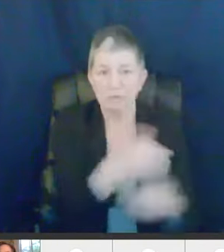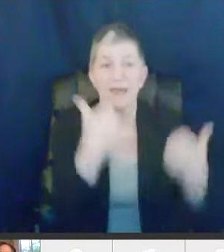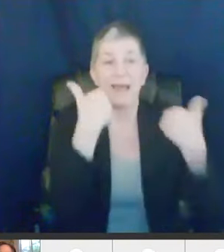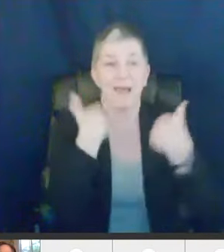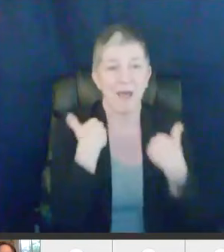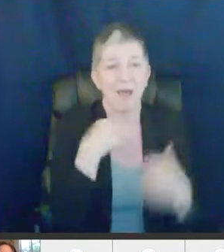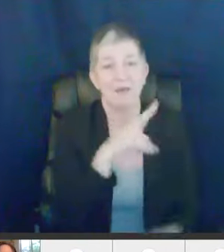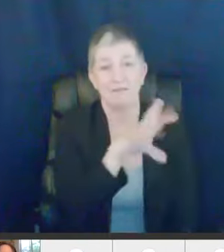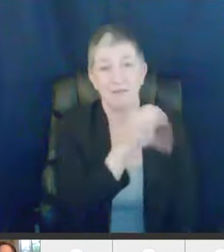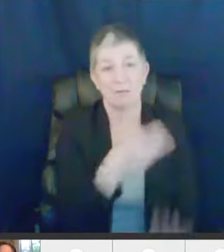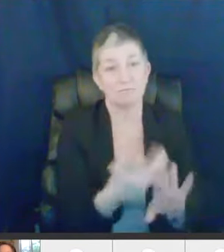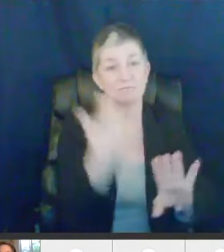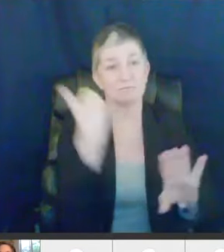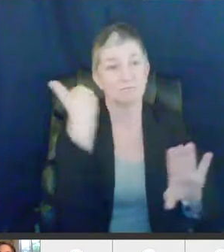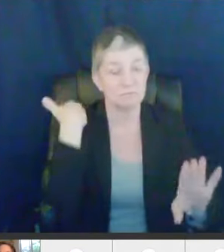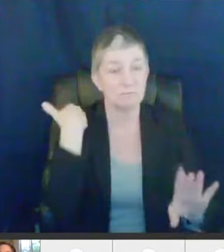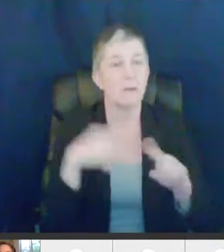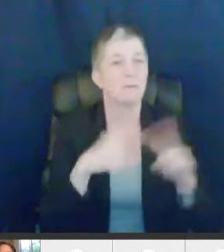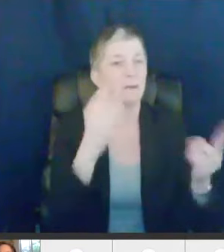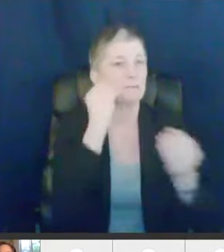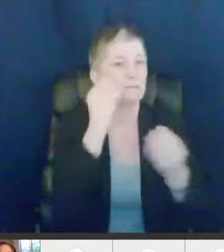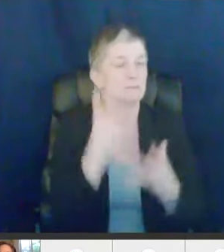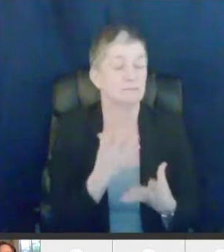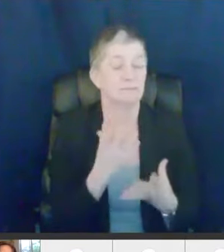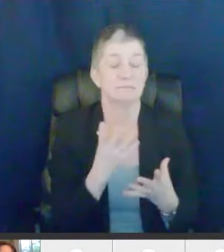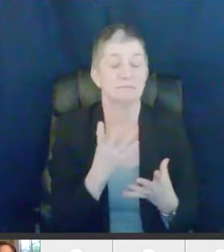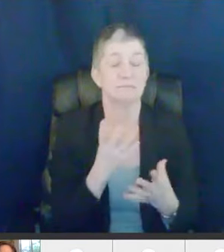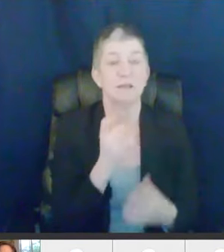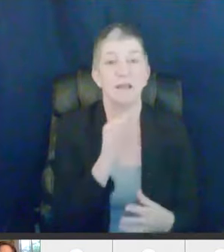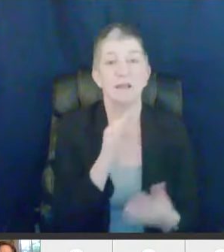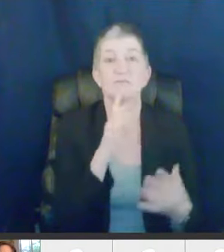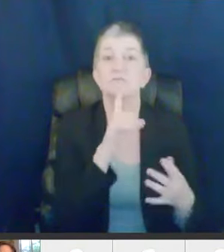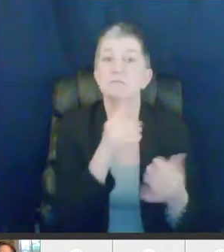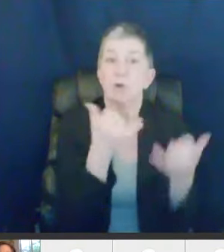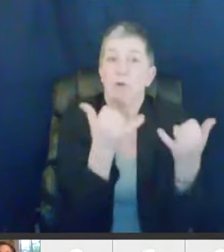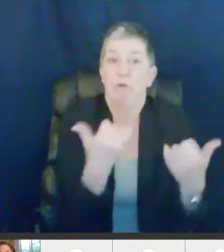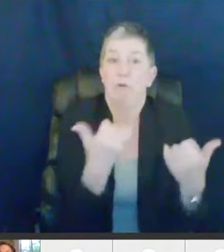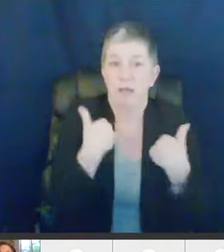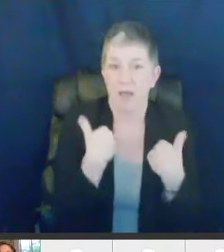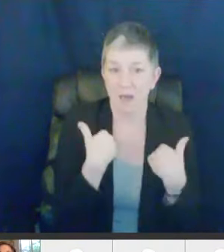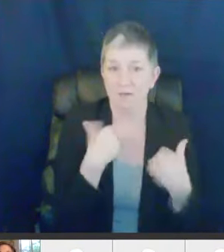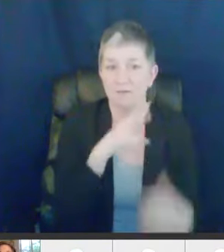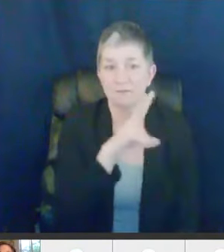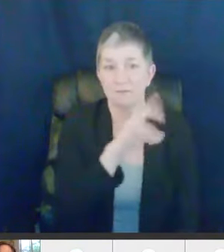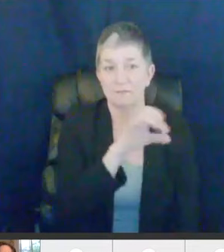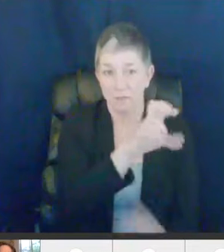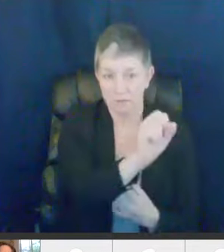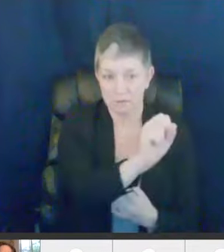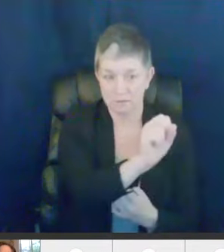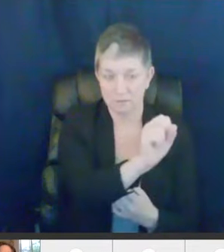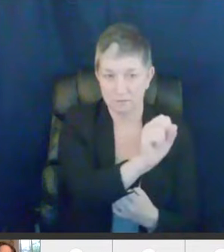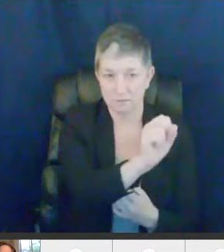does not tell us if they have the virus right now due to recent news reports of